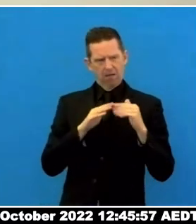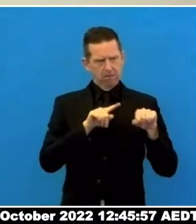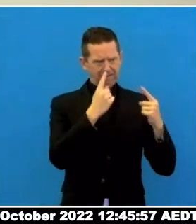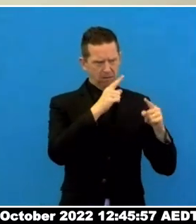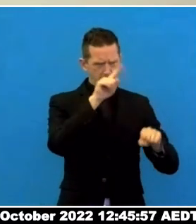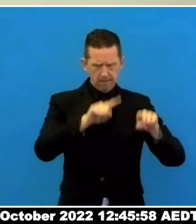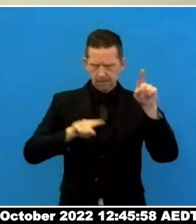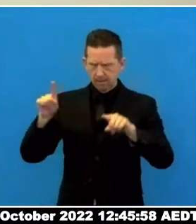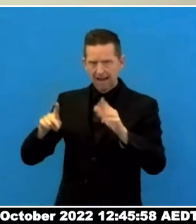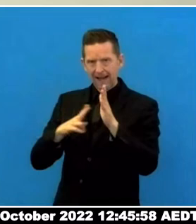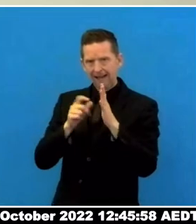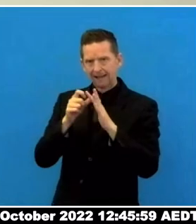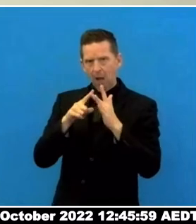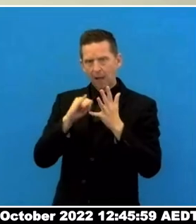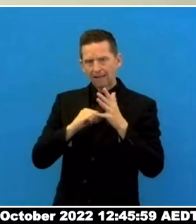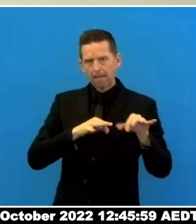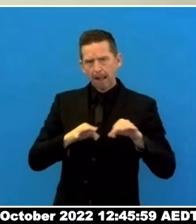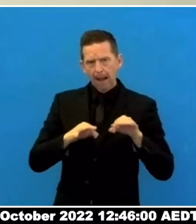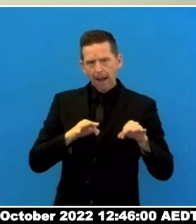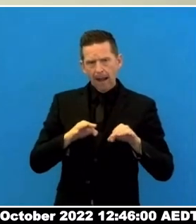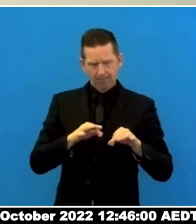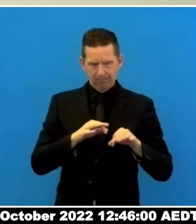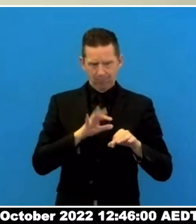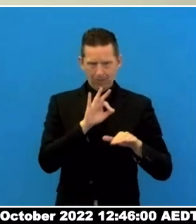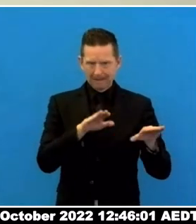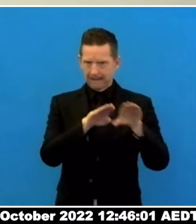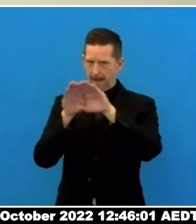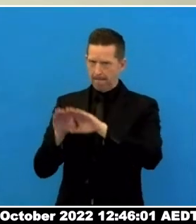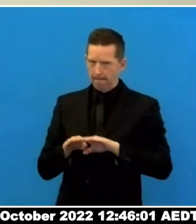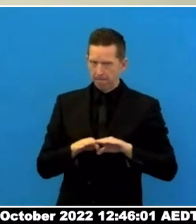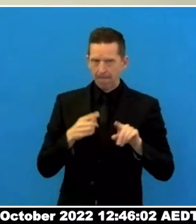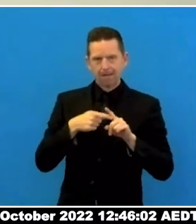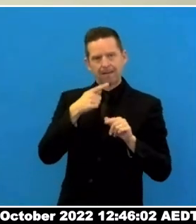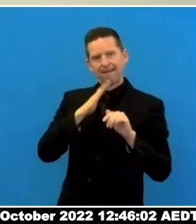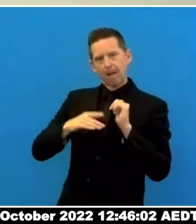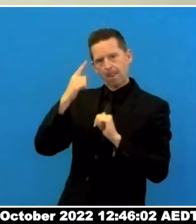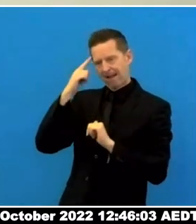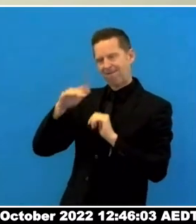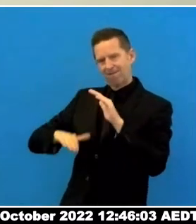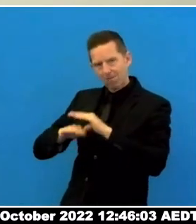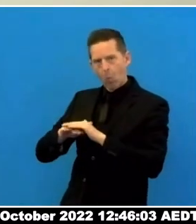and the model doesn't consider the additional needs of the whole family and also those people who are newly arrived